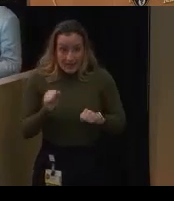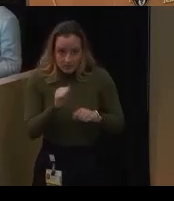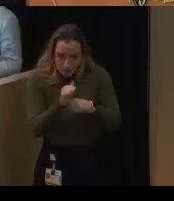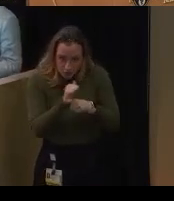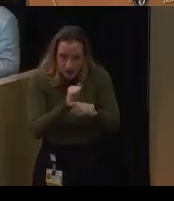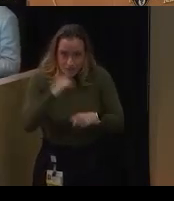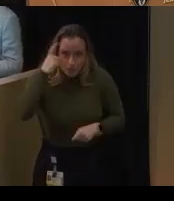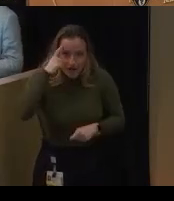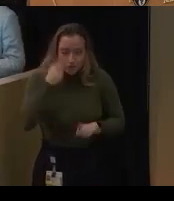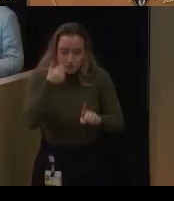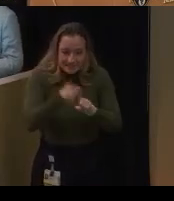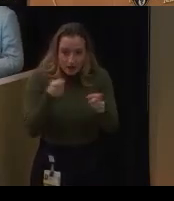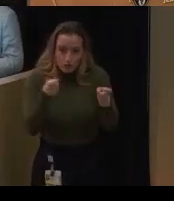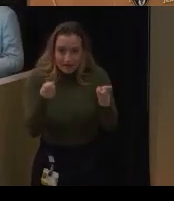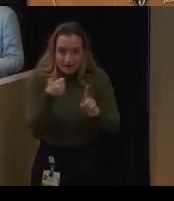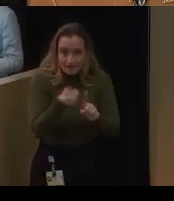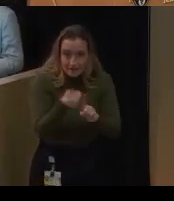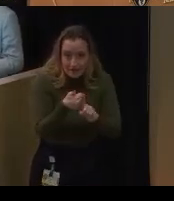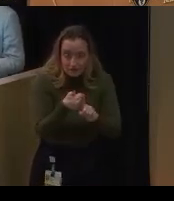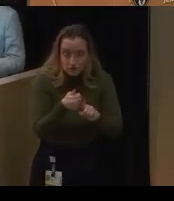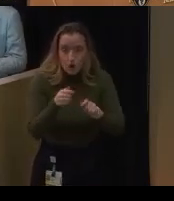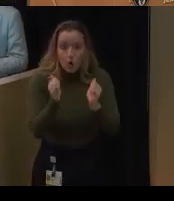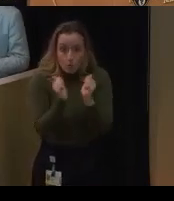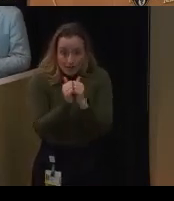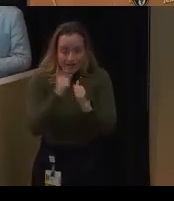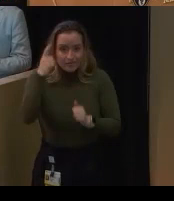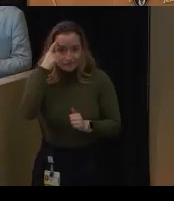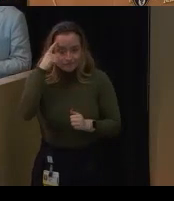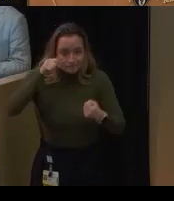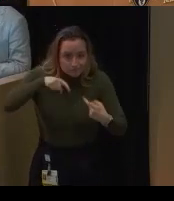variety of brain regions that are implicated in the pathophysiology of a disorder or a symptom